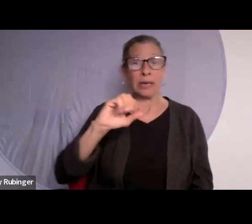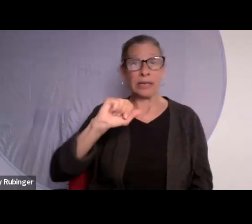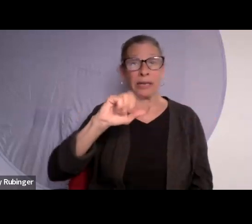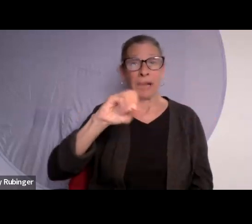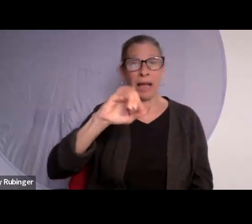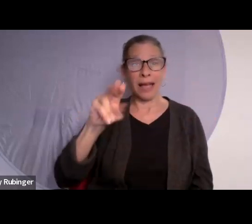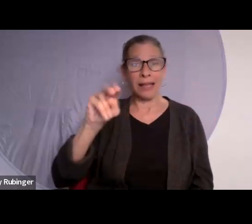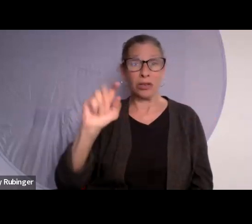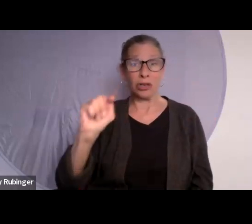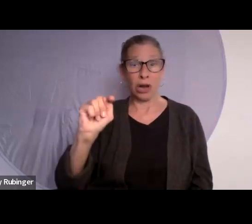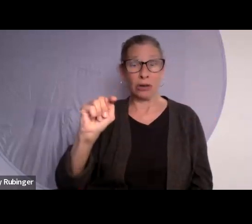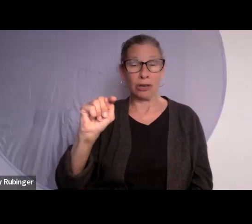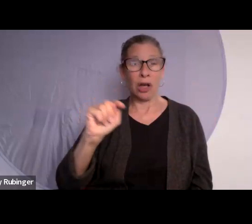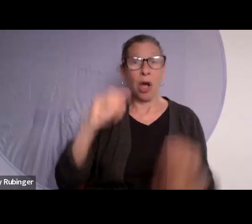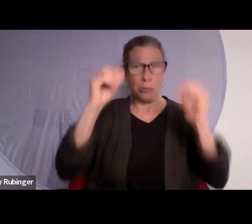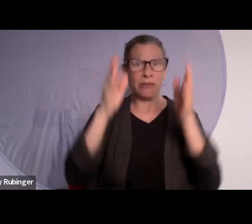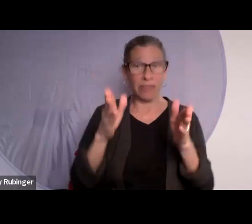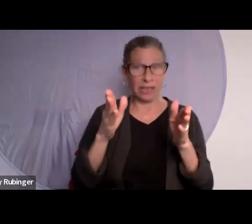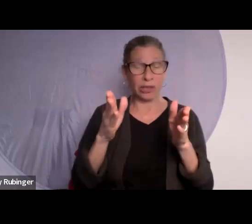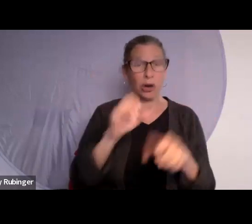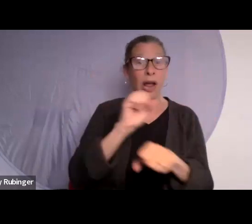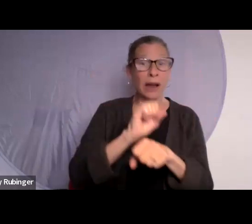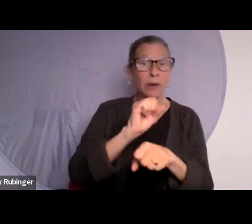years while working for a nonprofit that serve people with